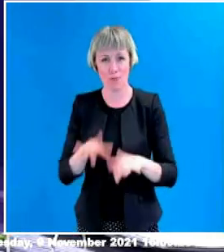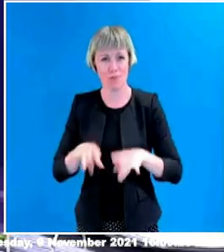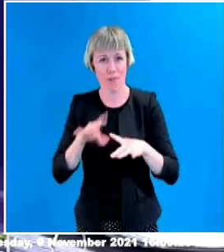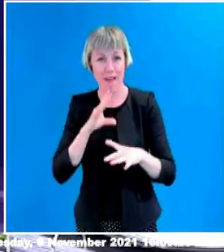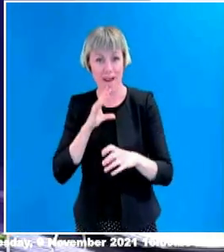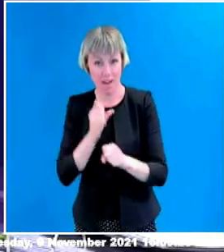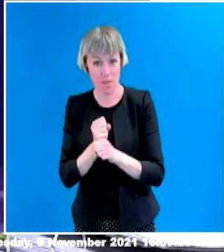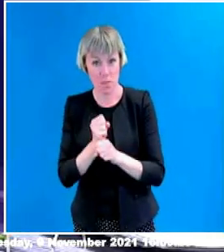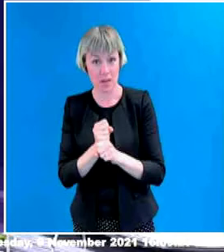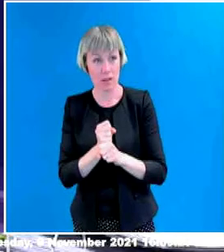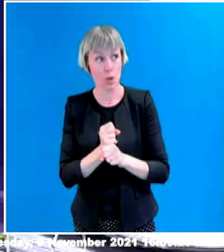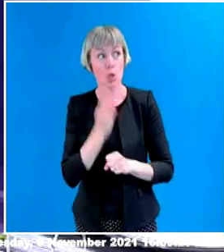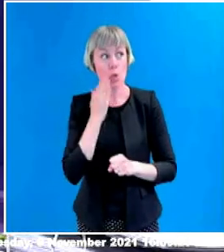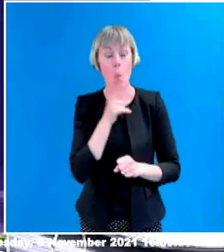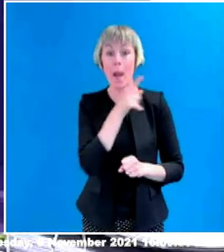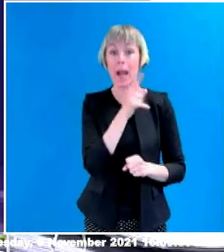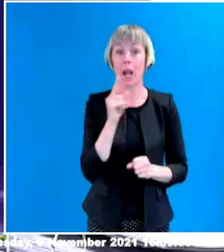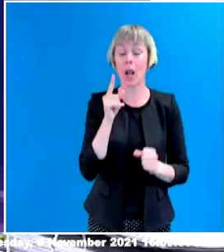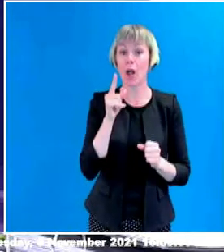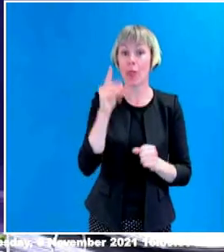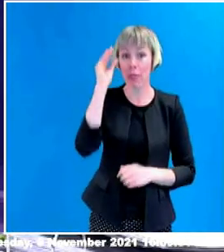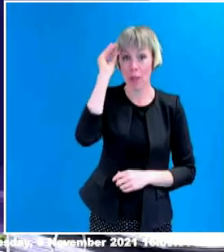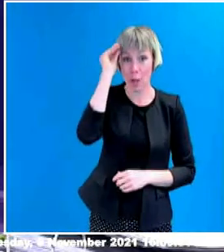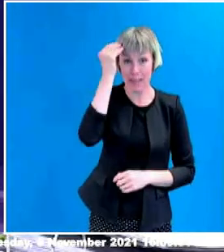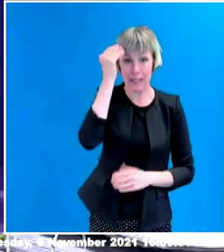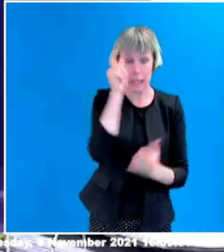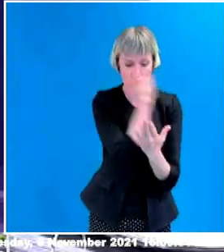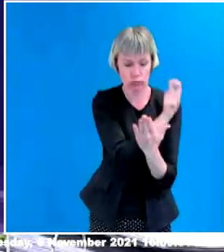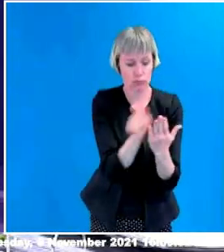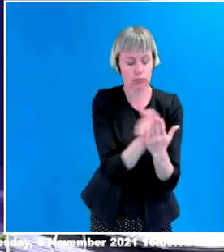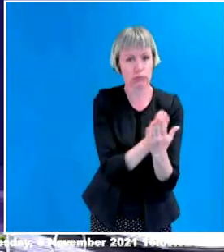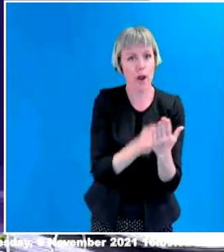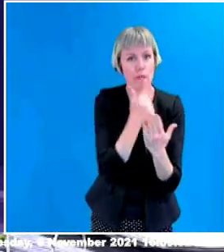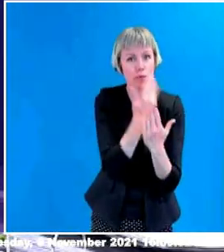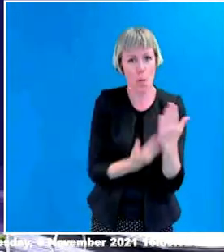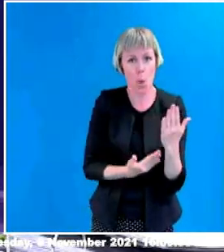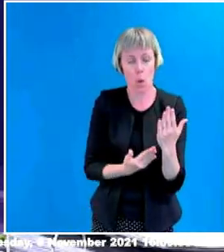serious criticisms of Australia's performance on the CRPD.